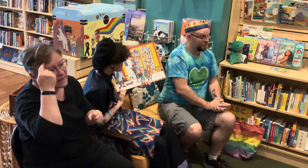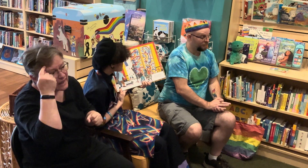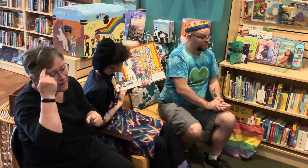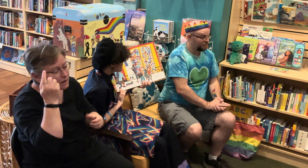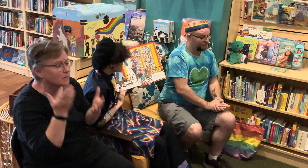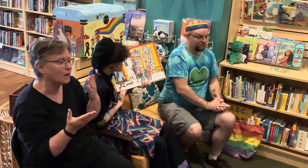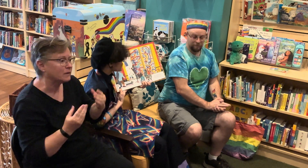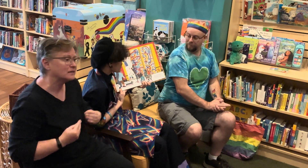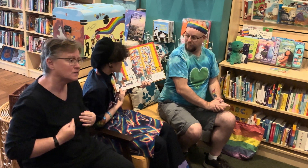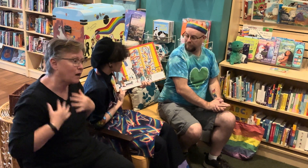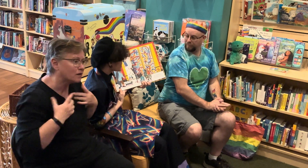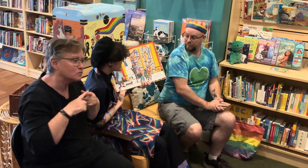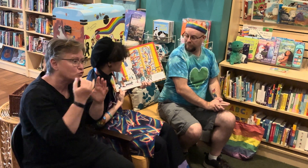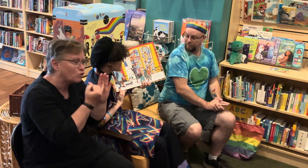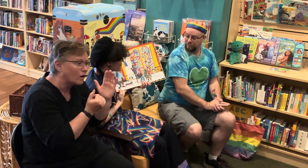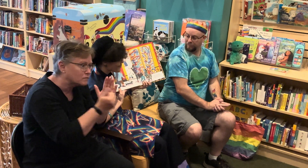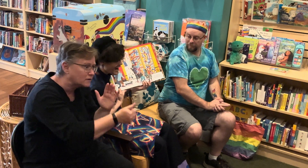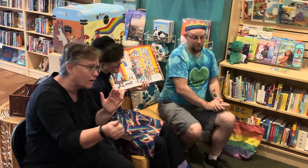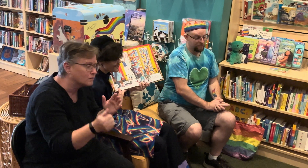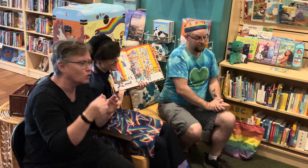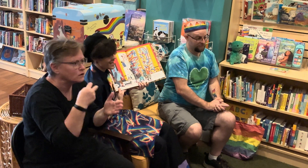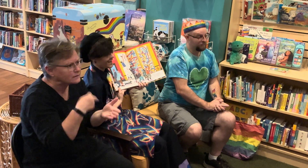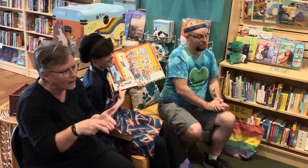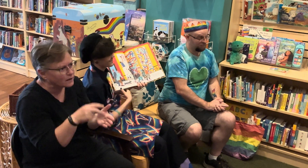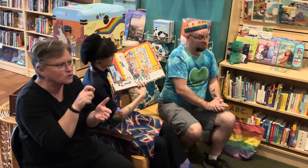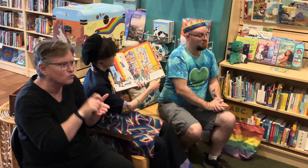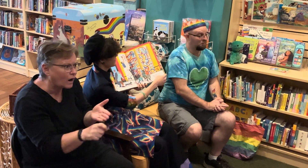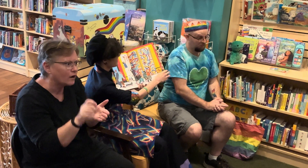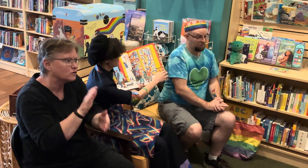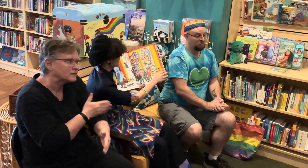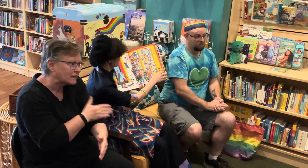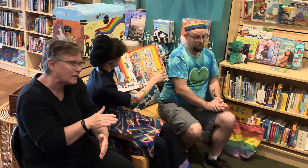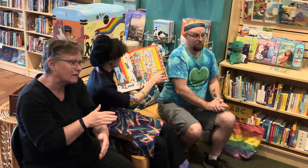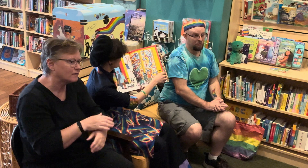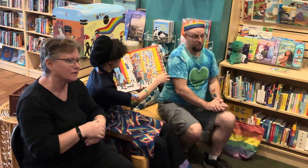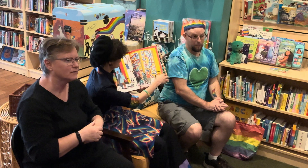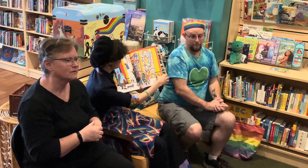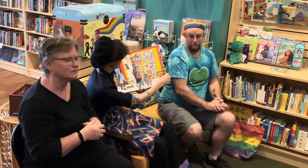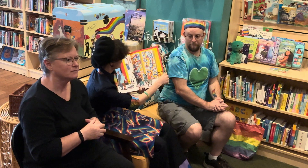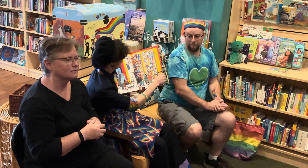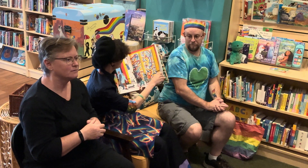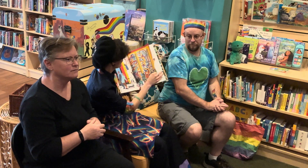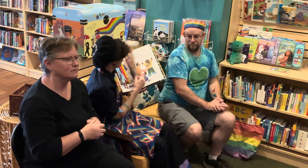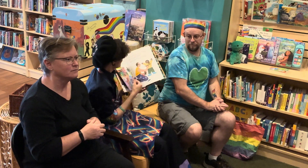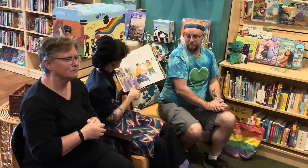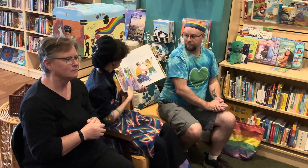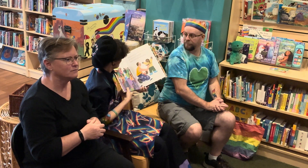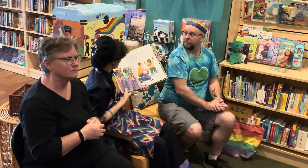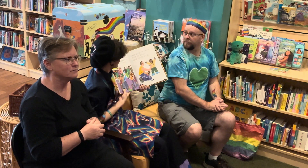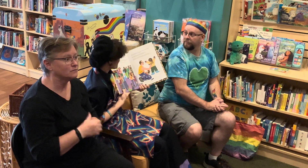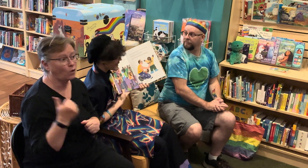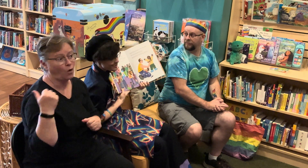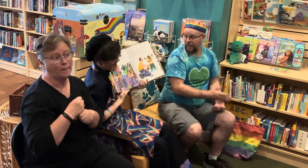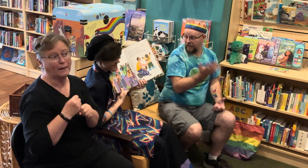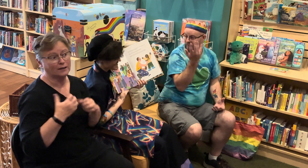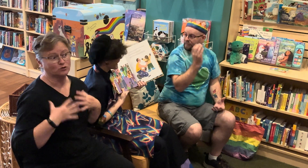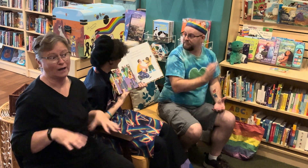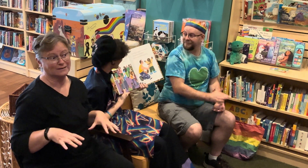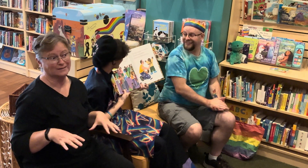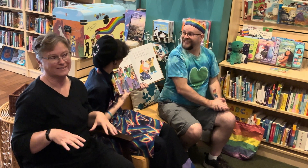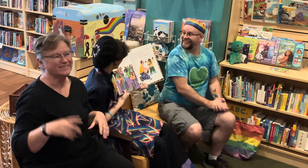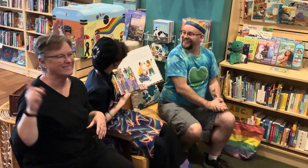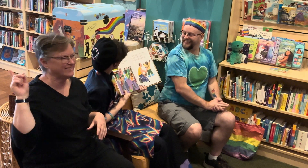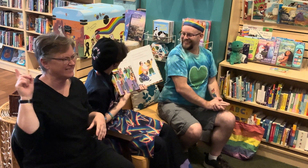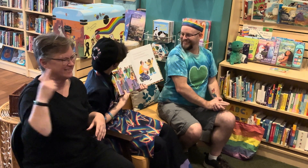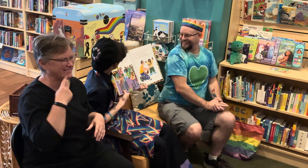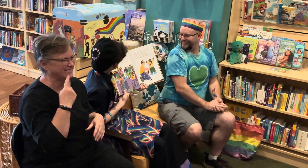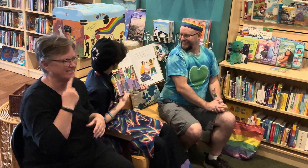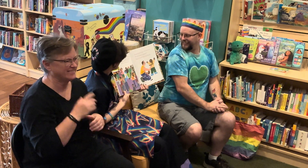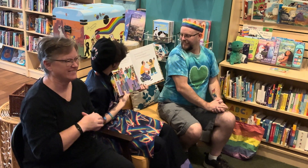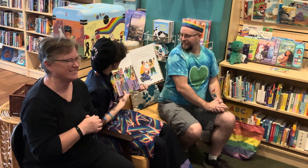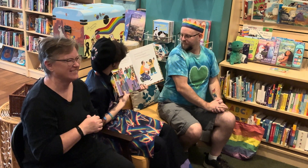it inspires them to draw or dance or write or sing. CALI: Or make a dress! KAI: Or make a dress! When Keith was